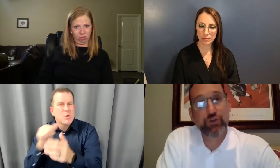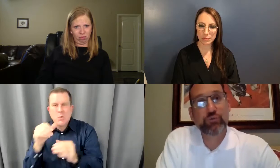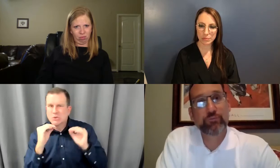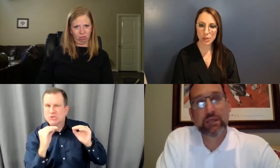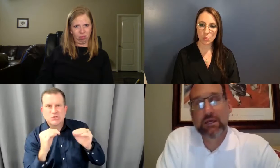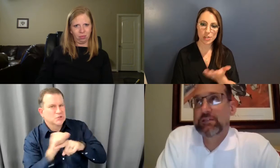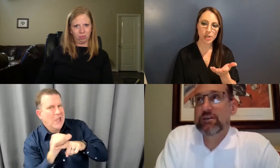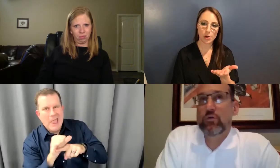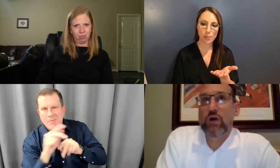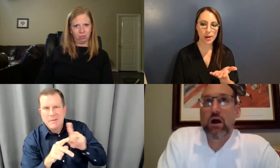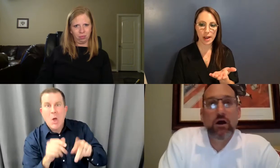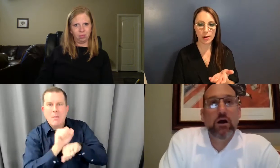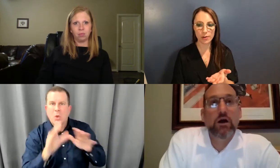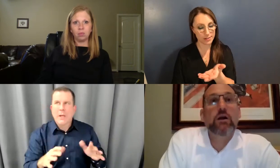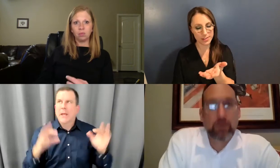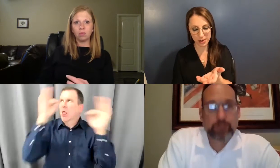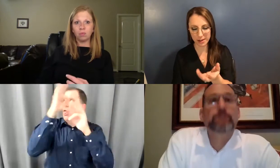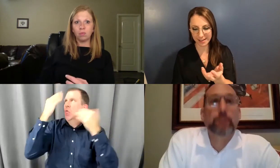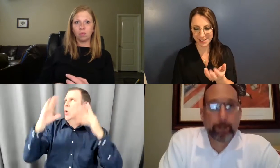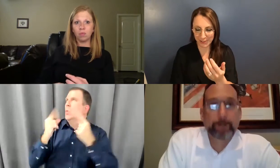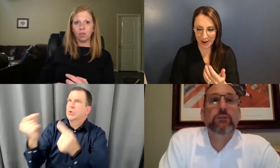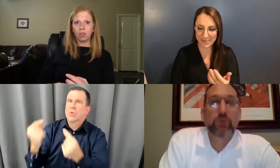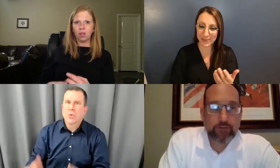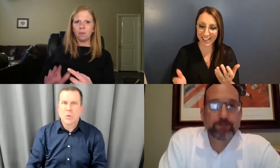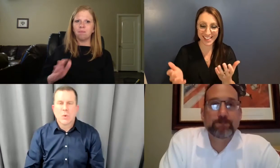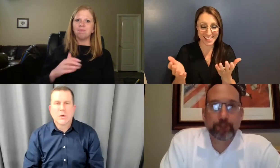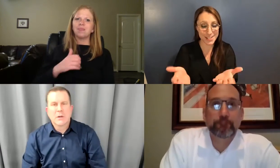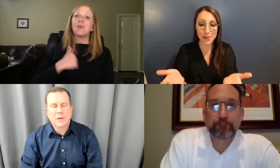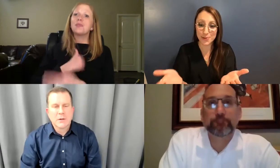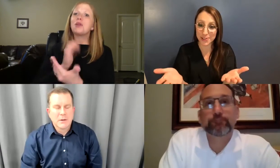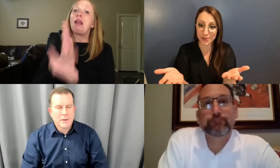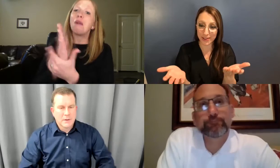So- - Which I'm sorry, again, to interrupt but this is what you do.